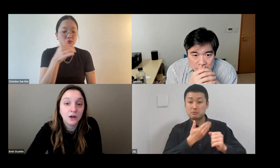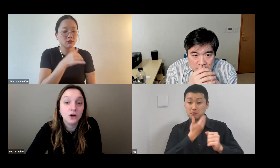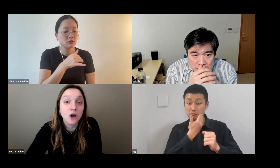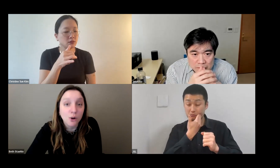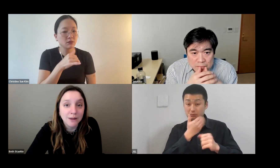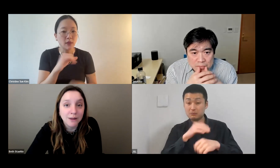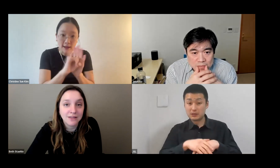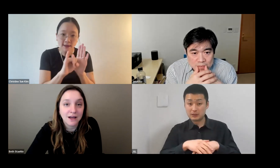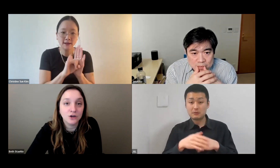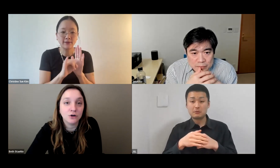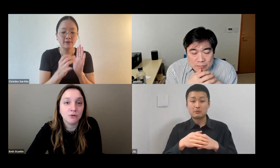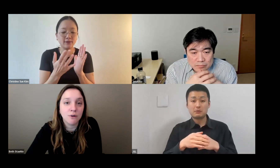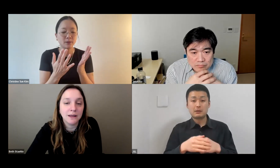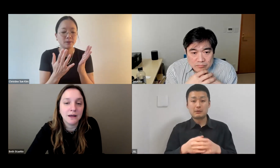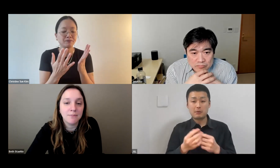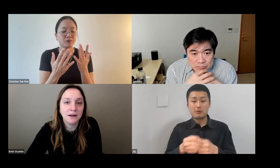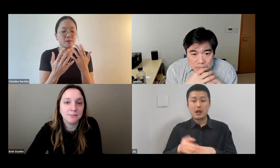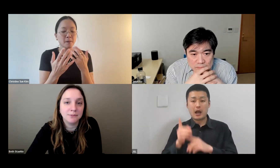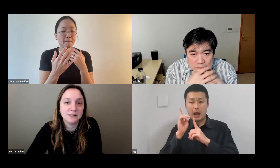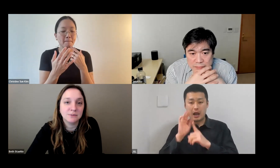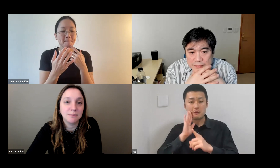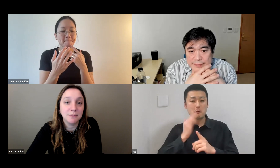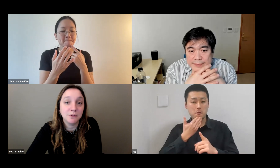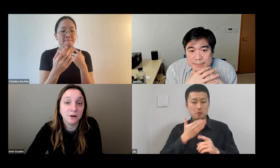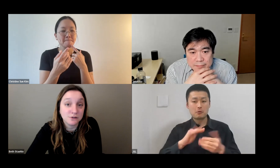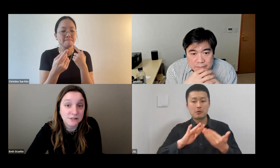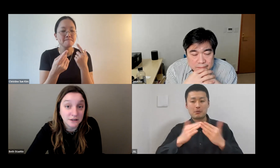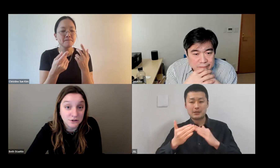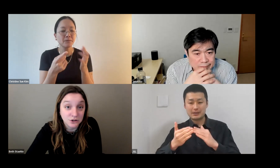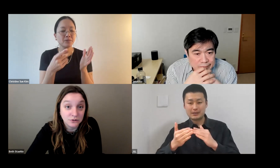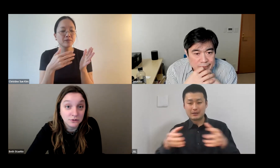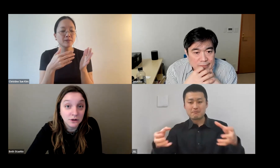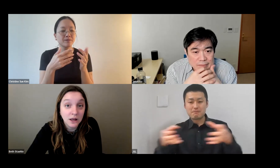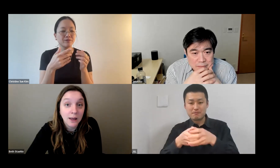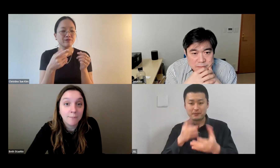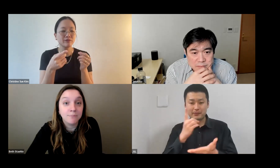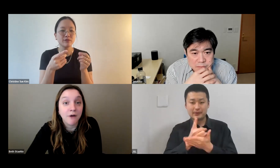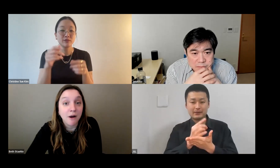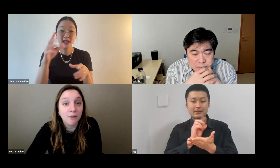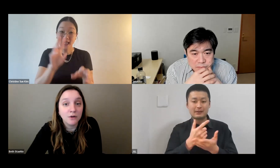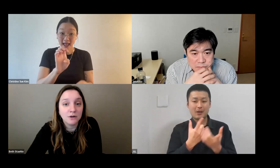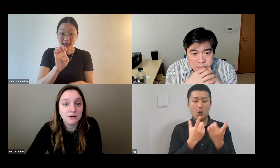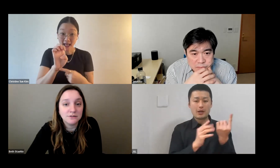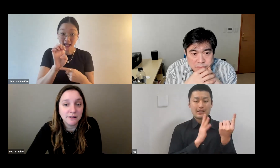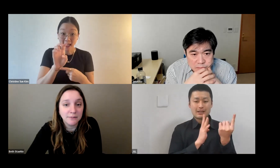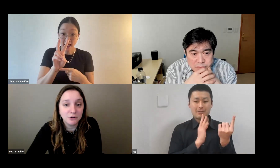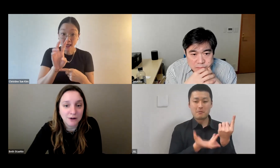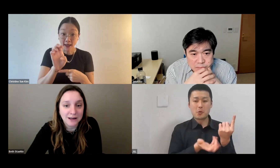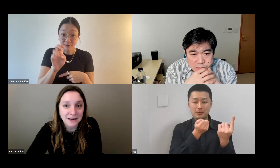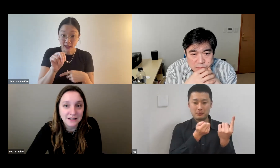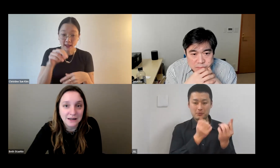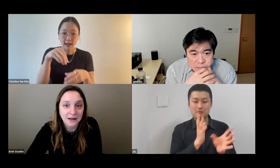knowing that you're growing up in a place where people understand you. That way you can develop your identity